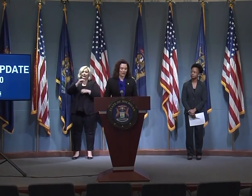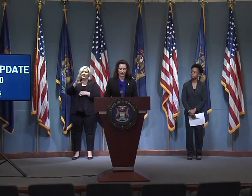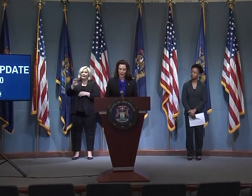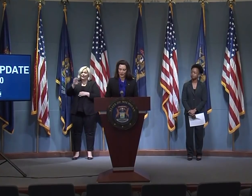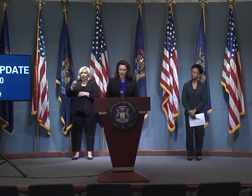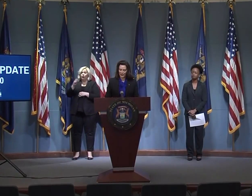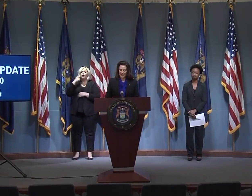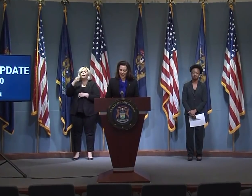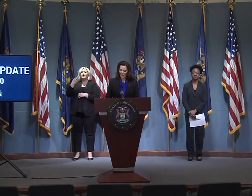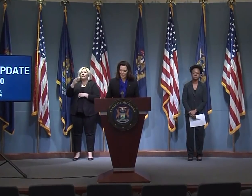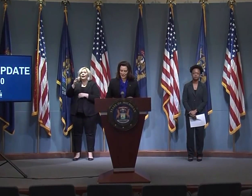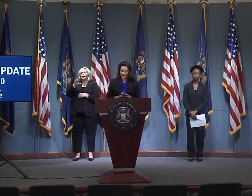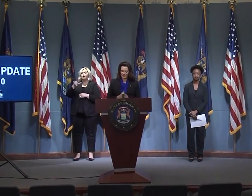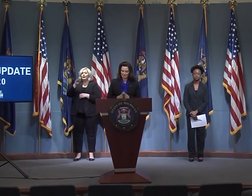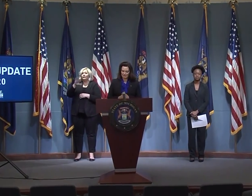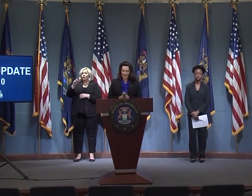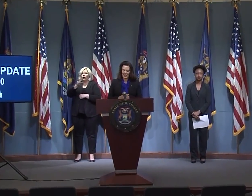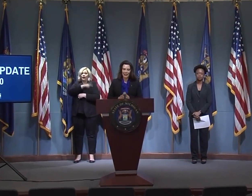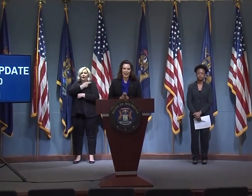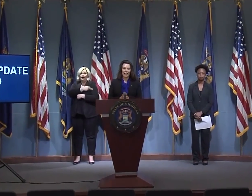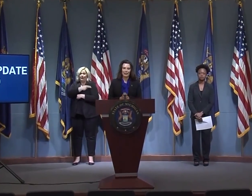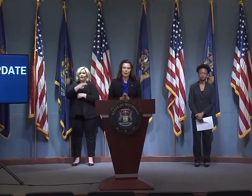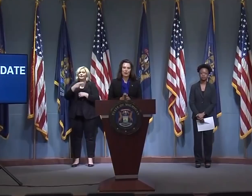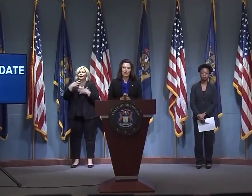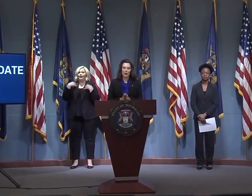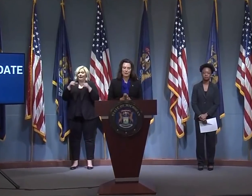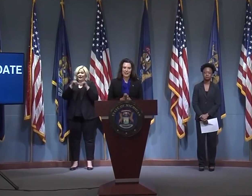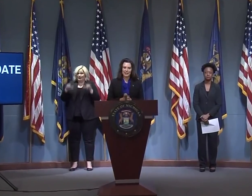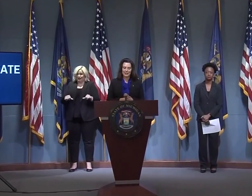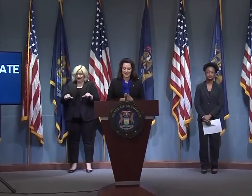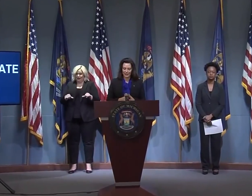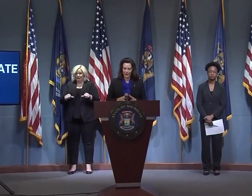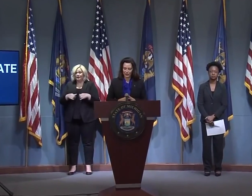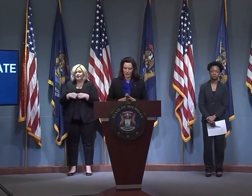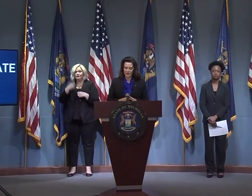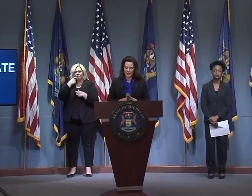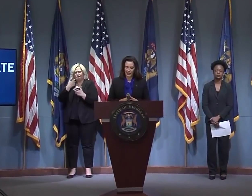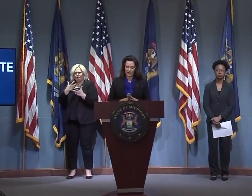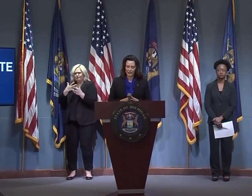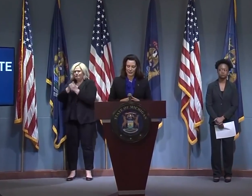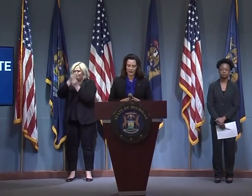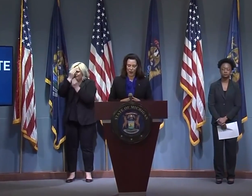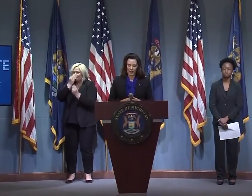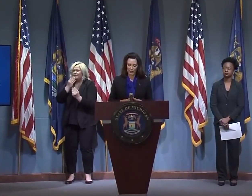EXECUTIVE CHAIRMAN FOR GTE ENERGY AND WRIGHT LESSER THE PRESIDENT AND CEO OF THE HENRY